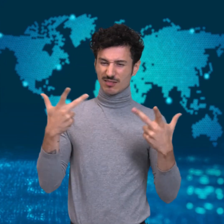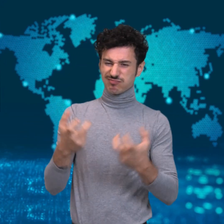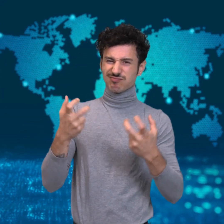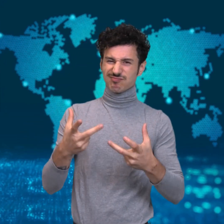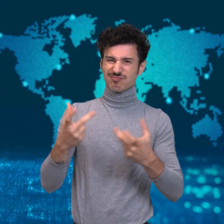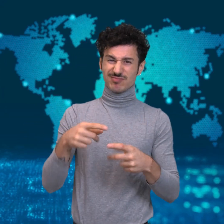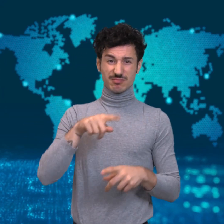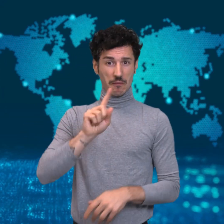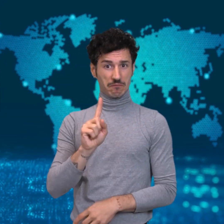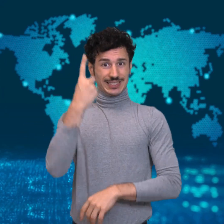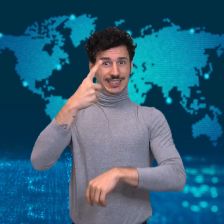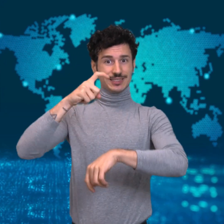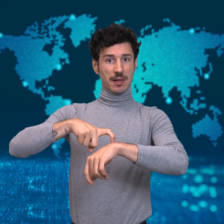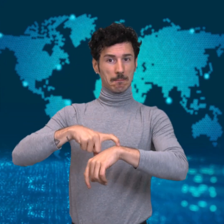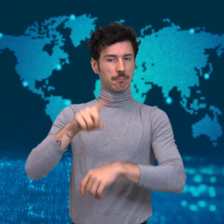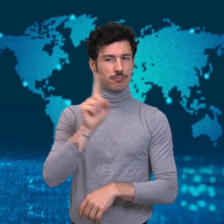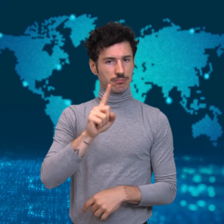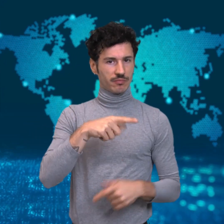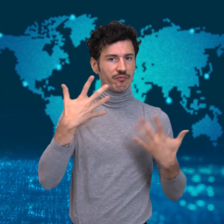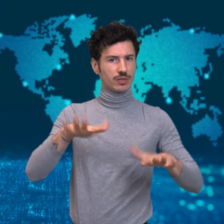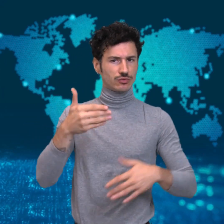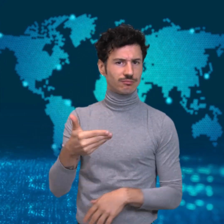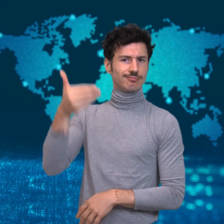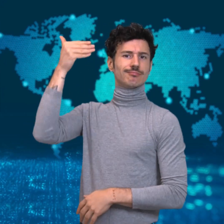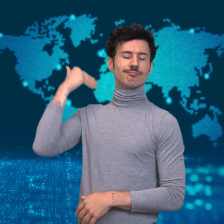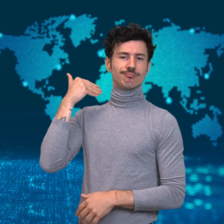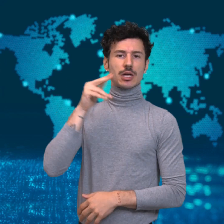Wang Yun tried to poison someone.